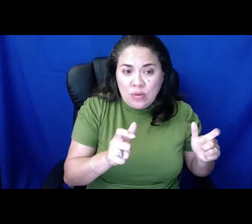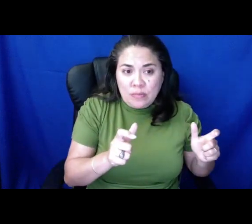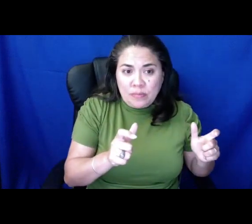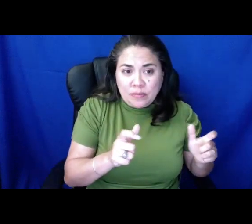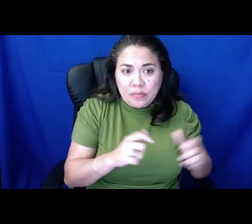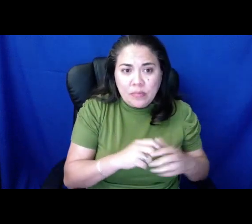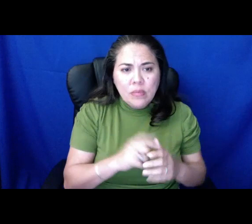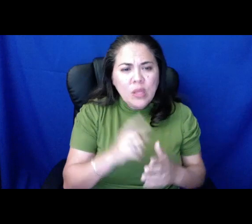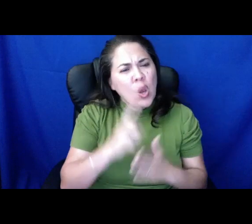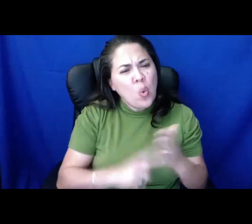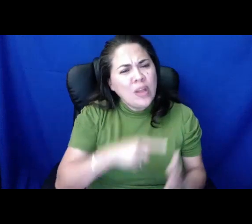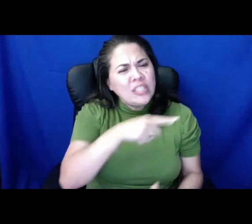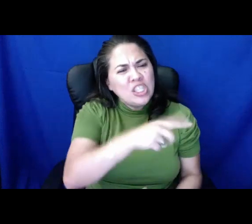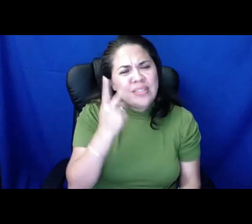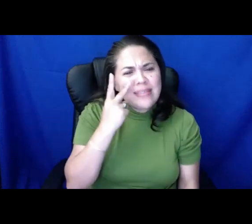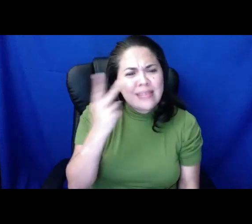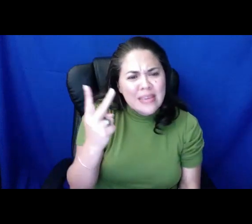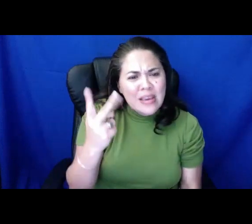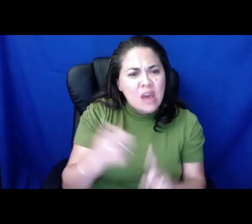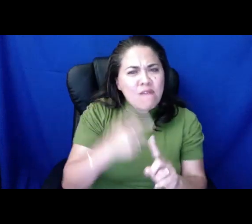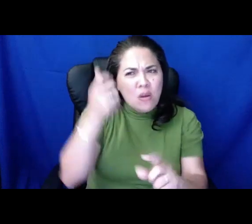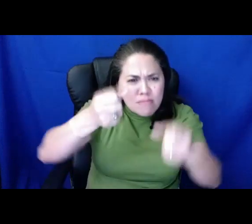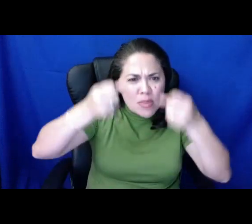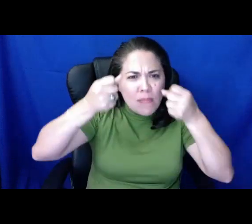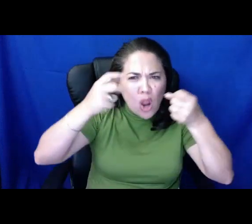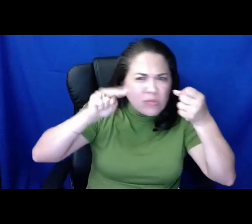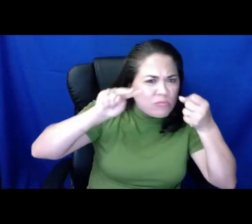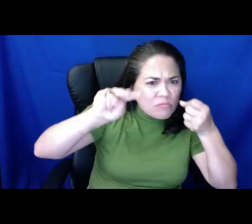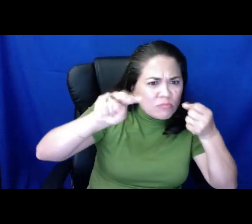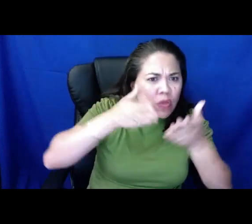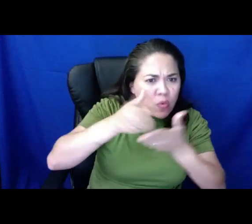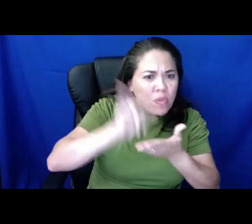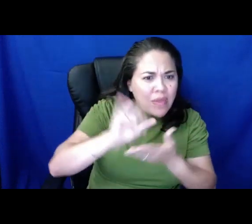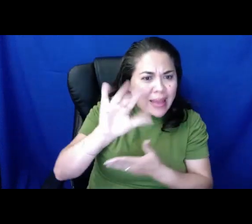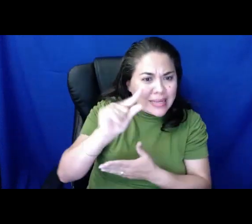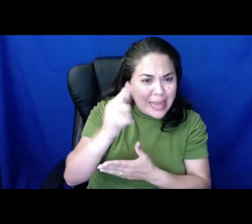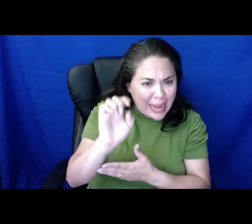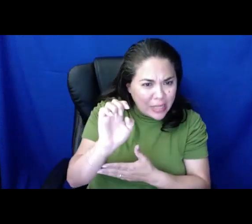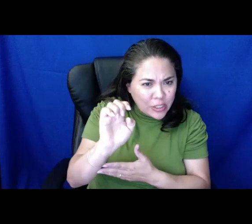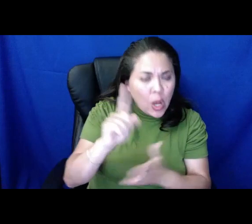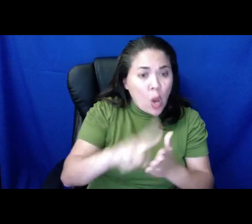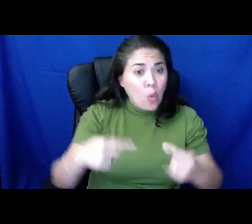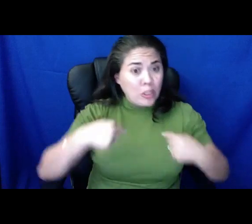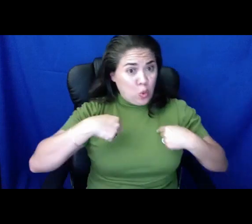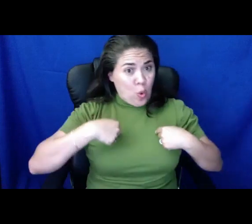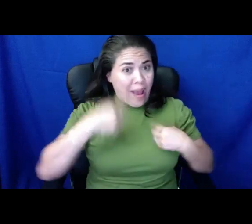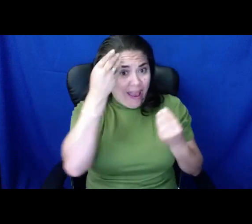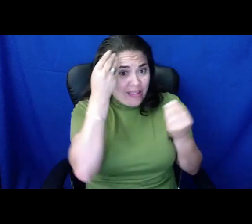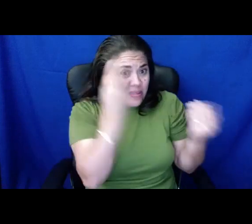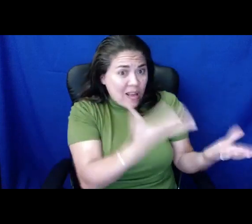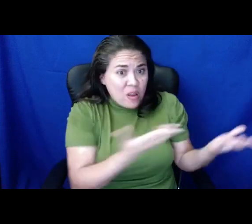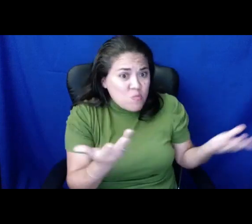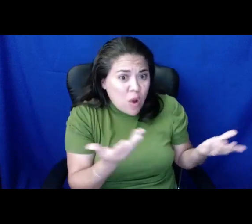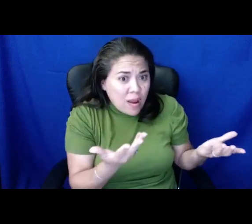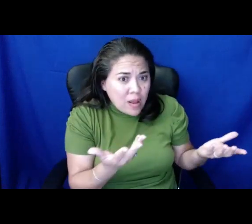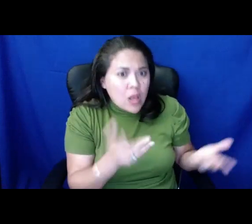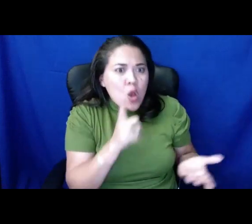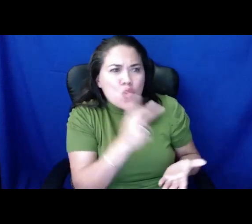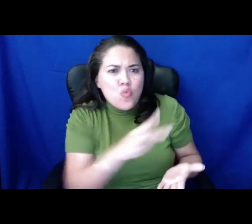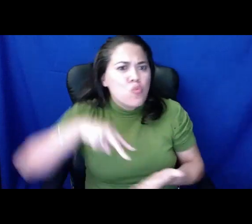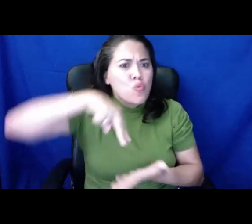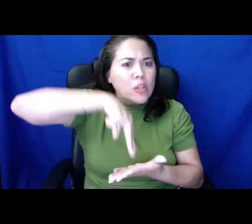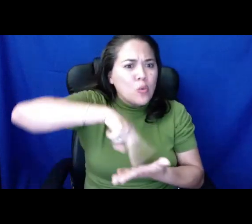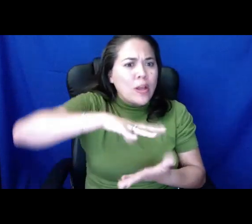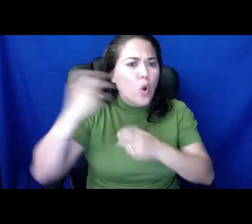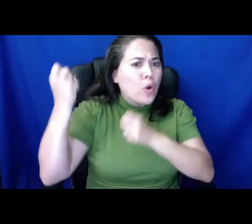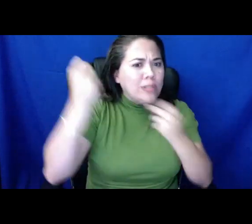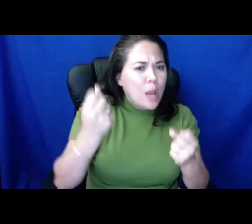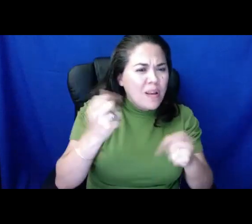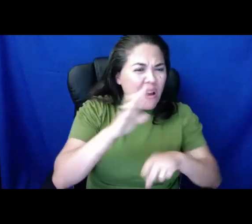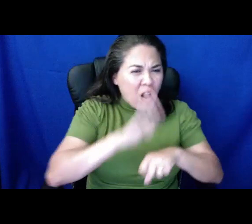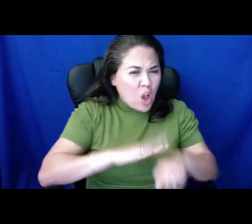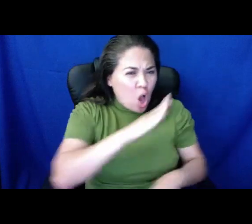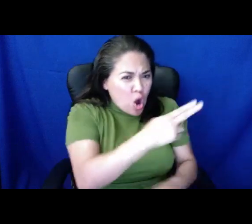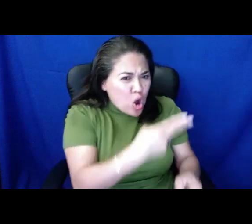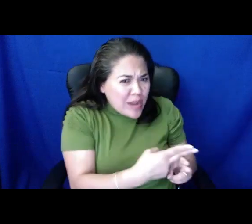Leslie McIntosh: What does she seen from behind the bars of that cage and what do I say to her who resurrect trick dominance but call her by a name I know it's a chain.